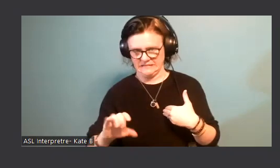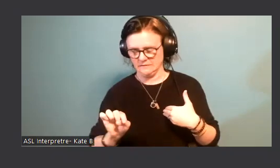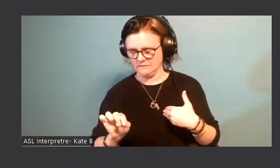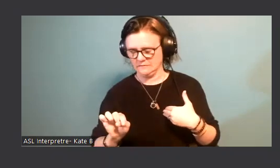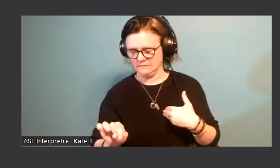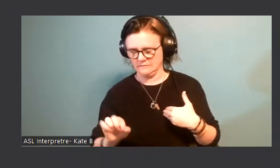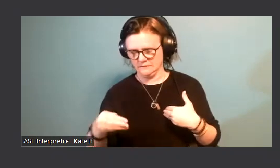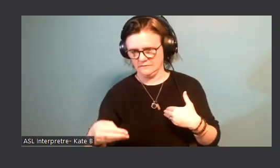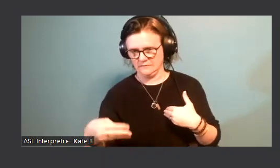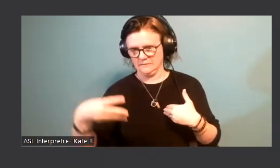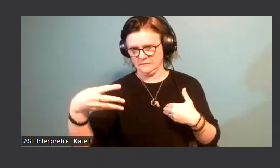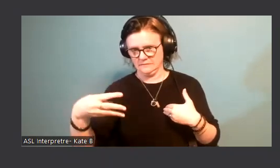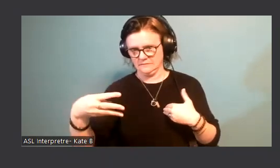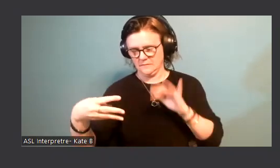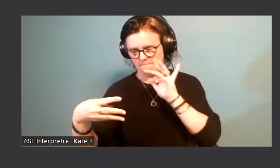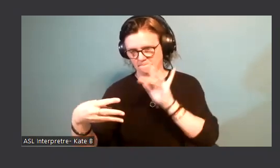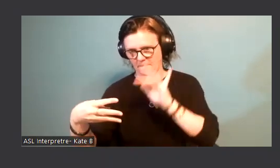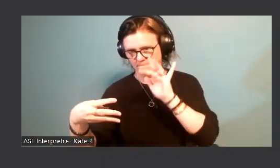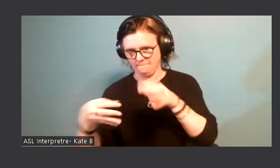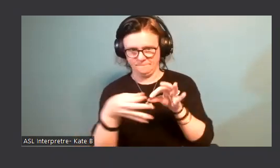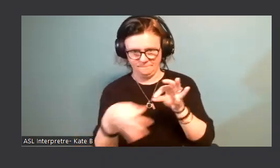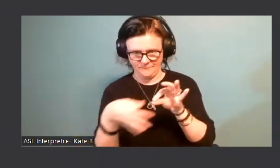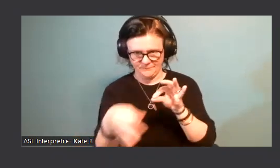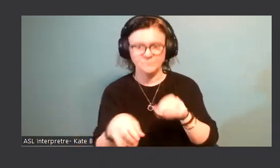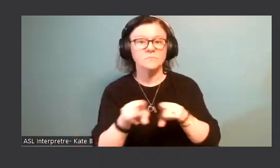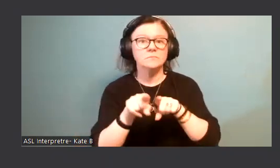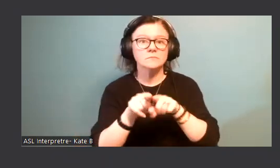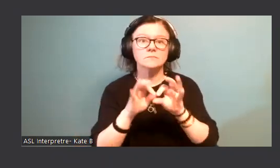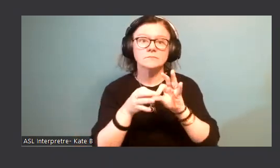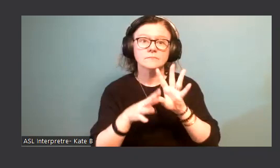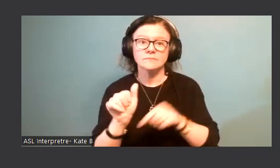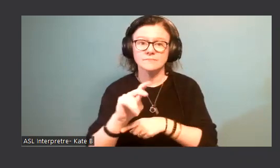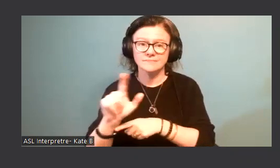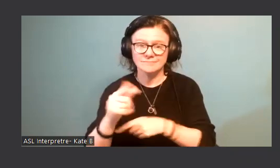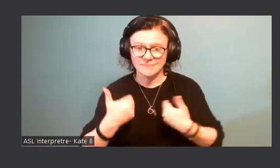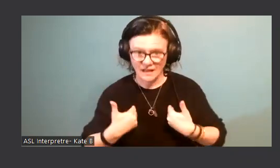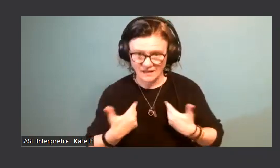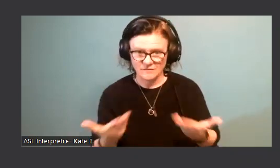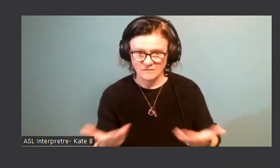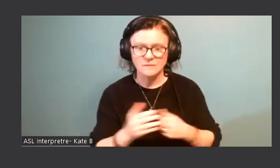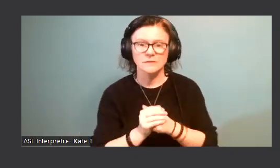couple of housekeeping items. First off, we have captioning available. If you would like, please